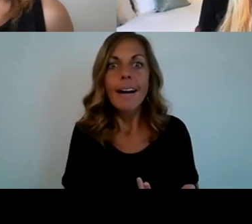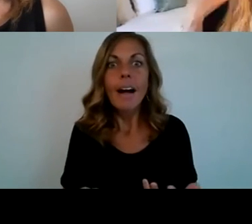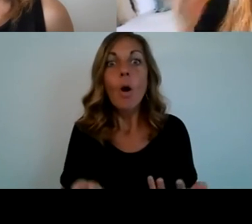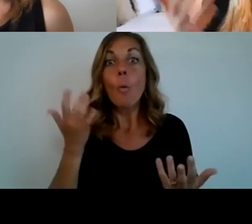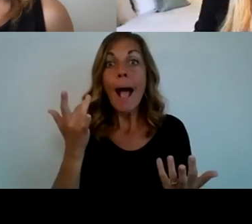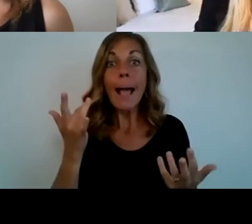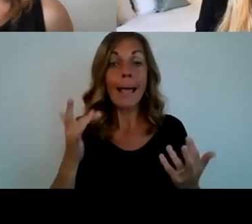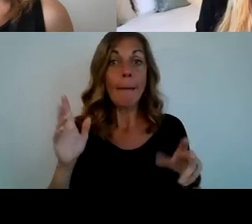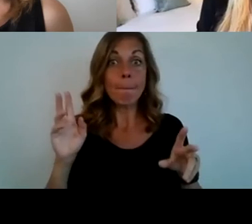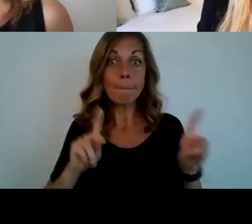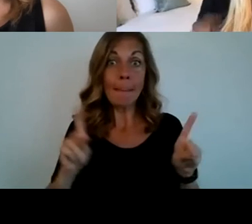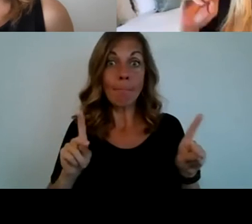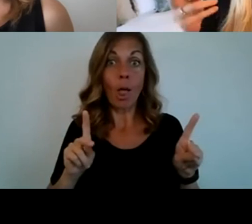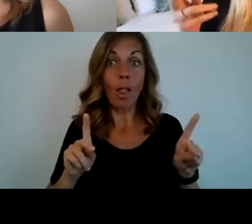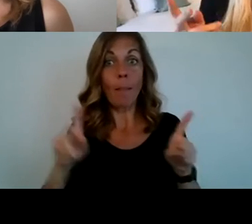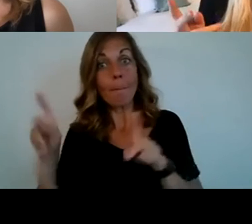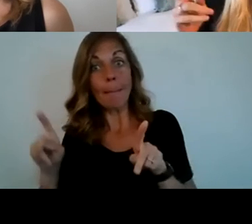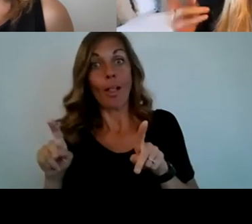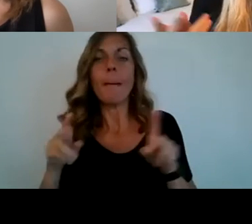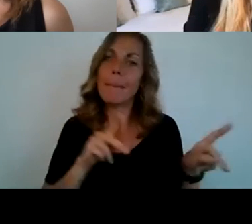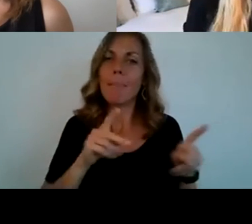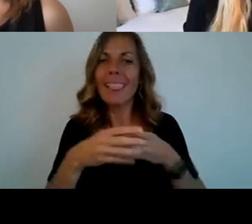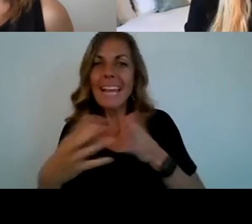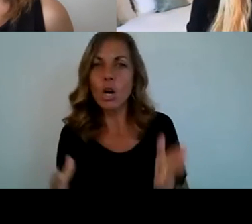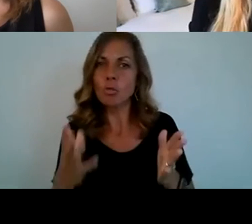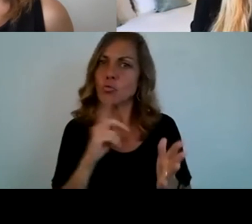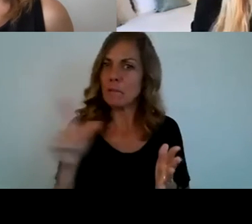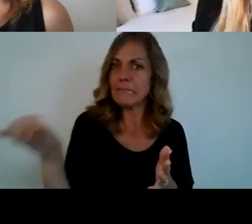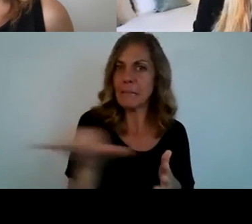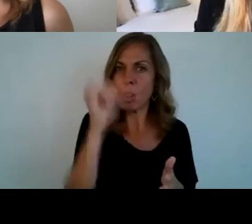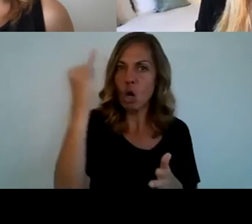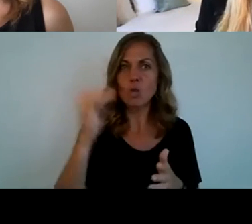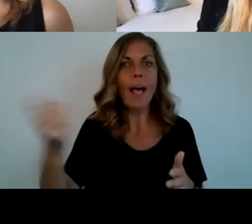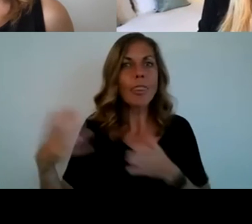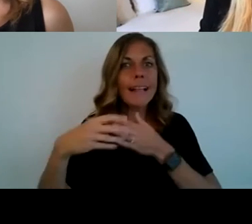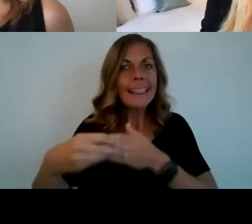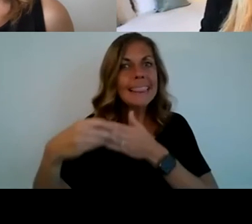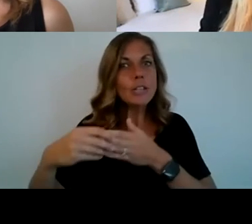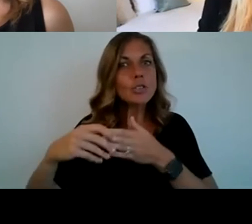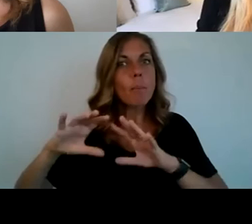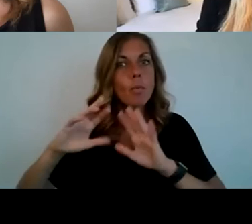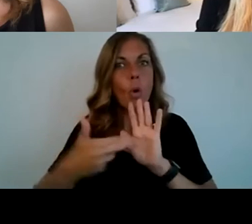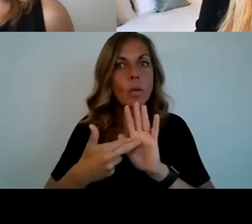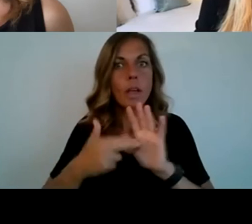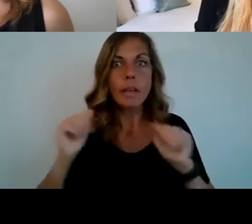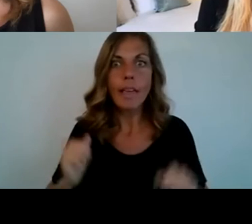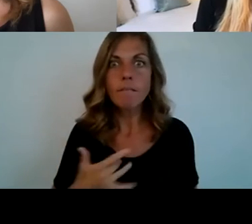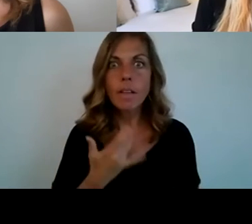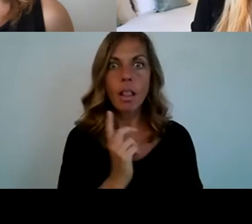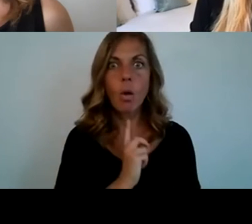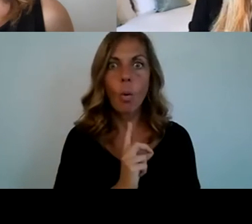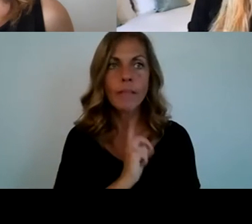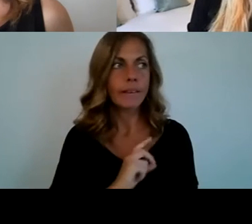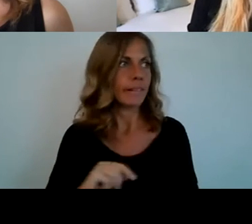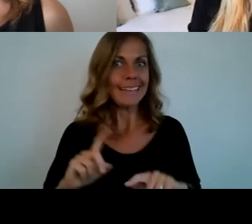people leaders, like CEOs, it can be lonely. We can't talk about the things in our organizations